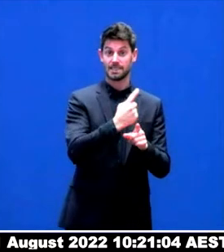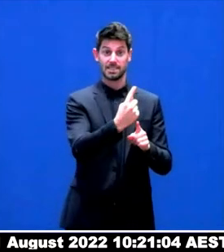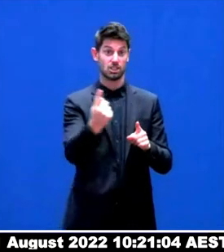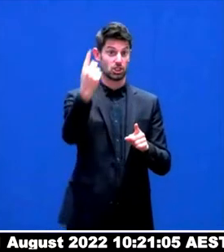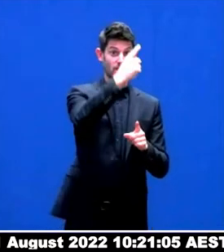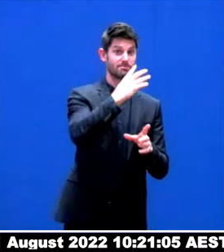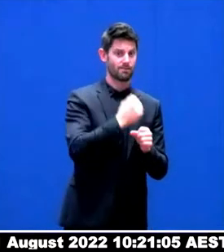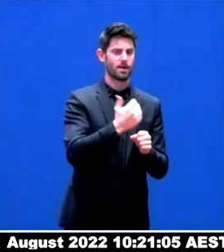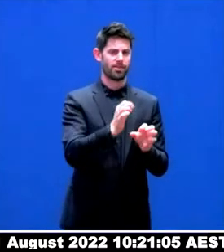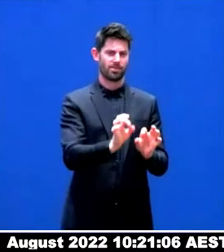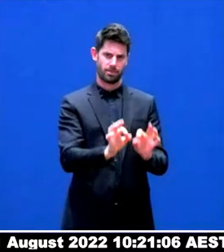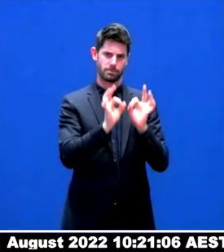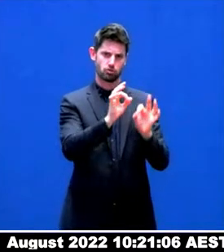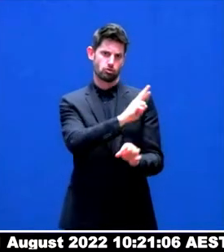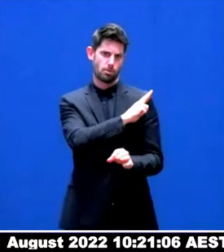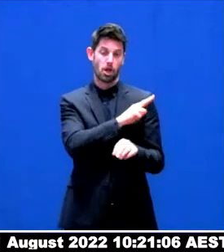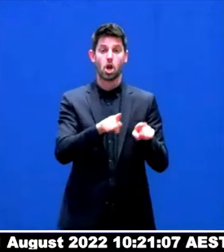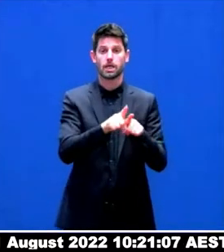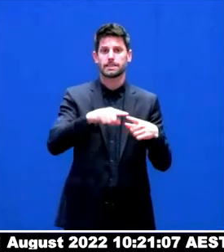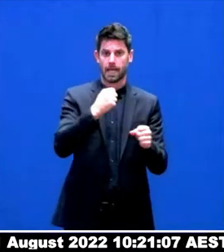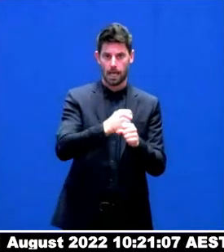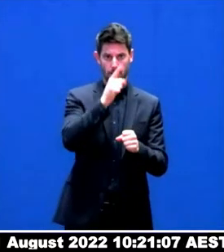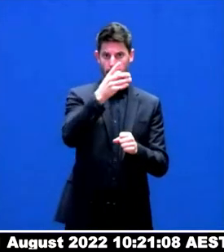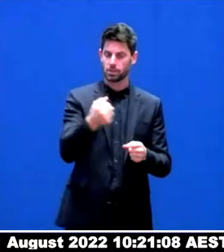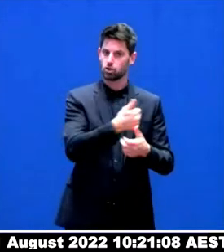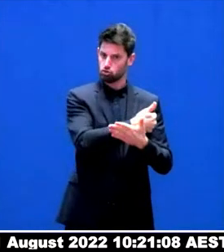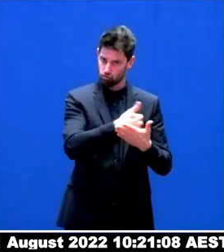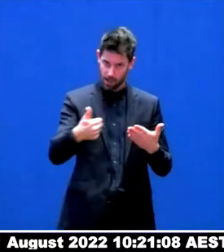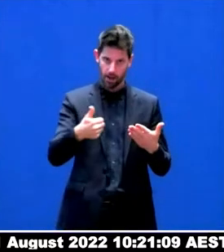So, for instance, the requirement for them to publish - to have and publish housing and